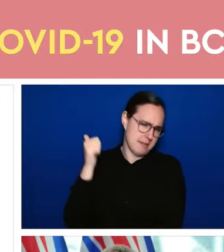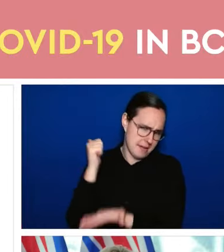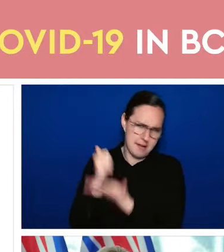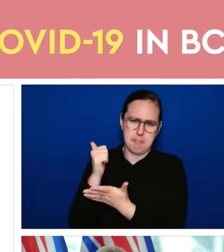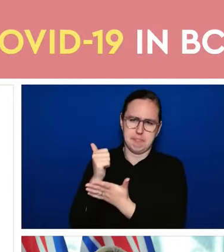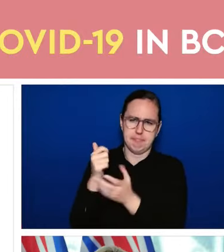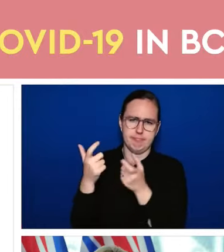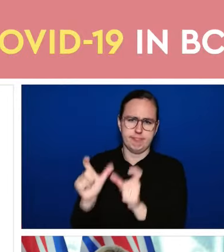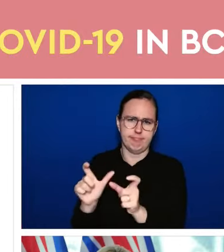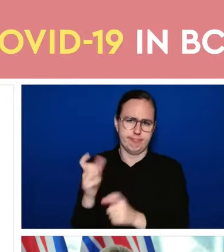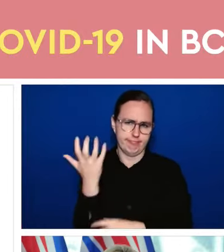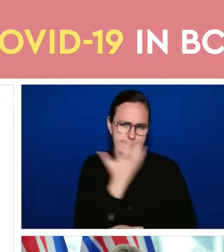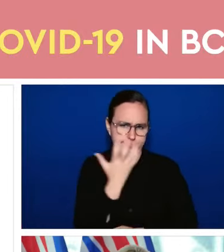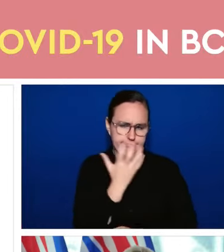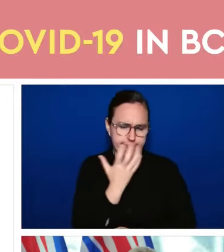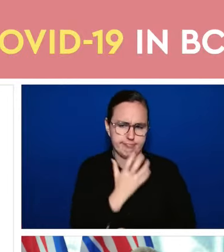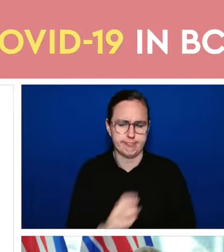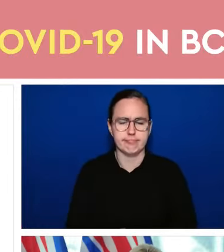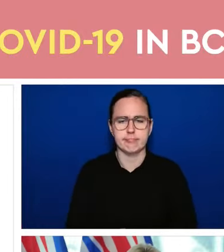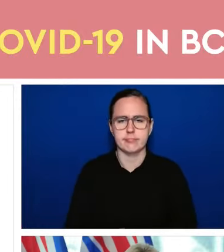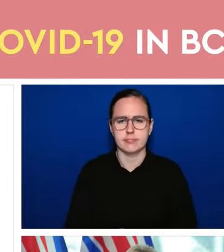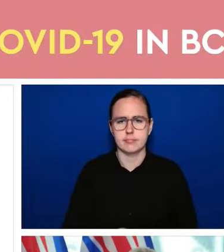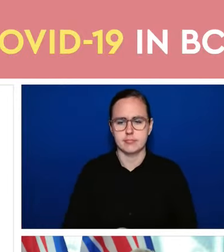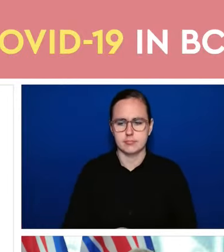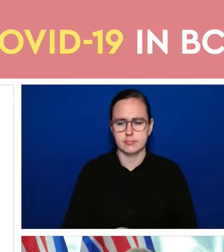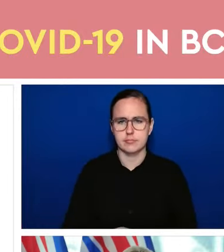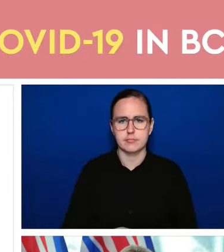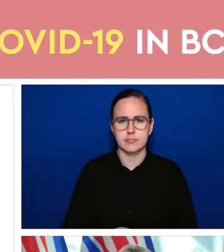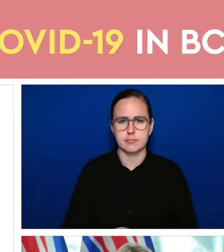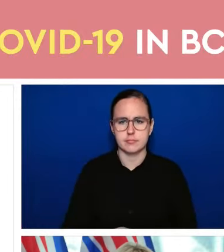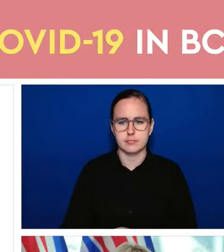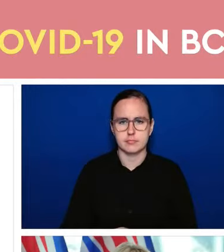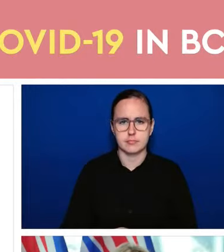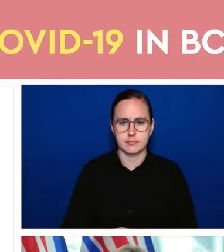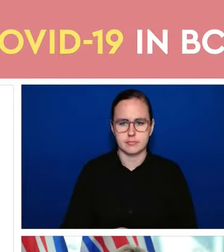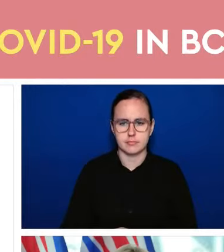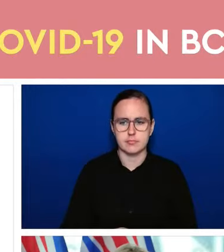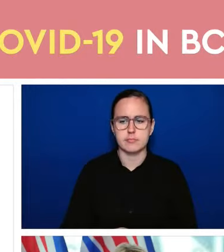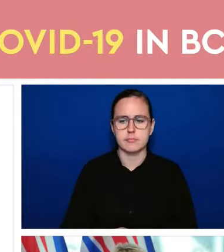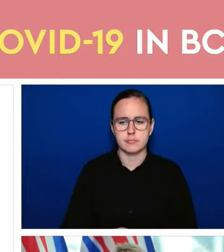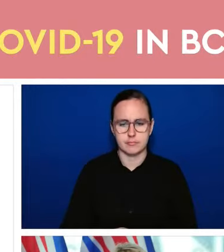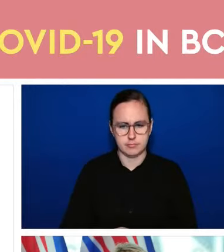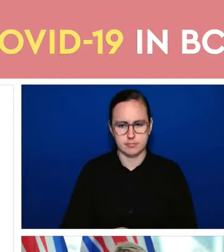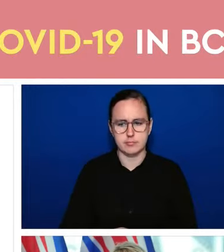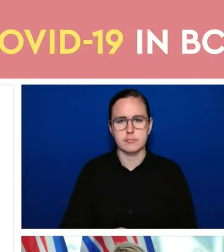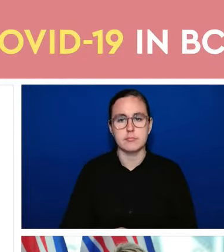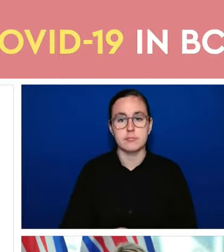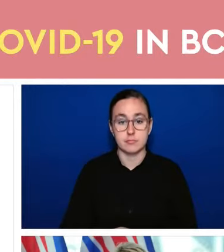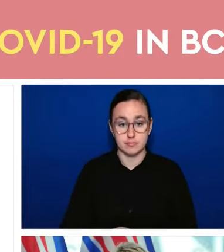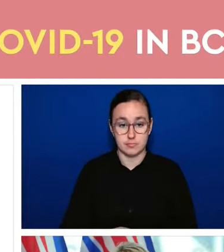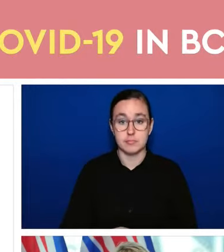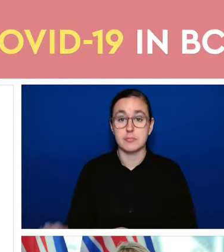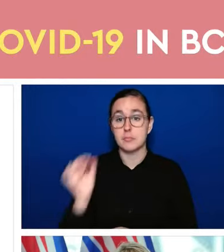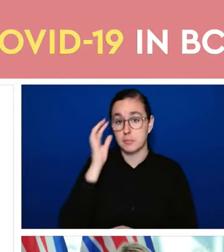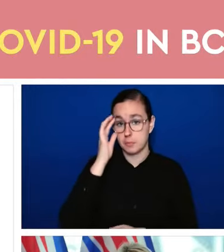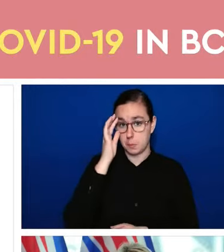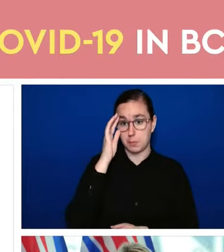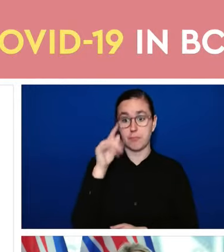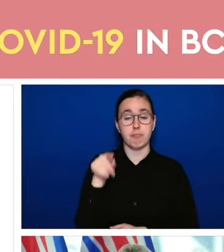important slide. This is a summary. Of what we know about